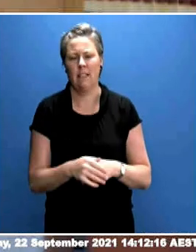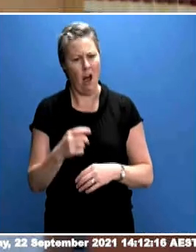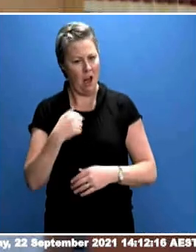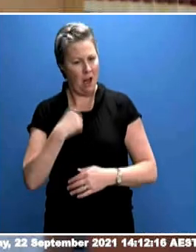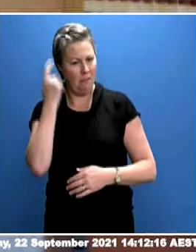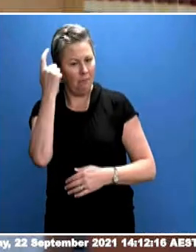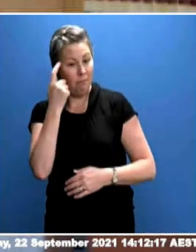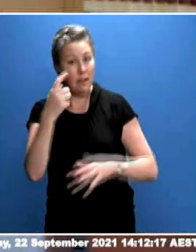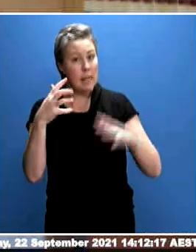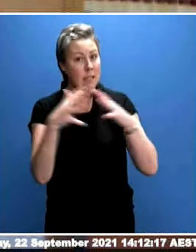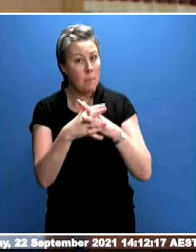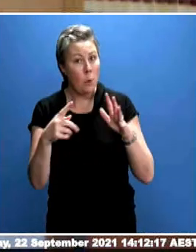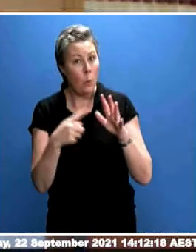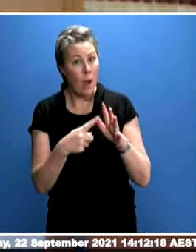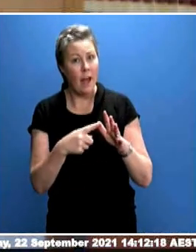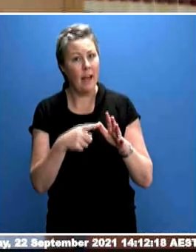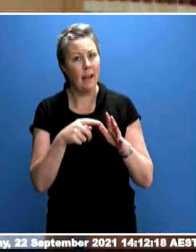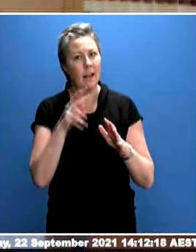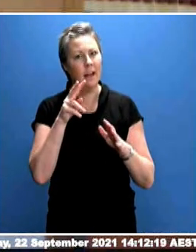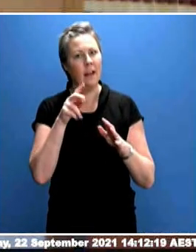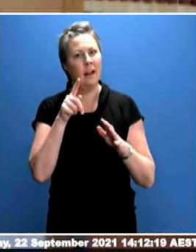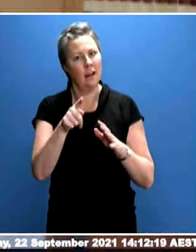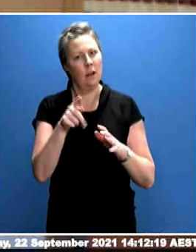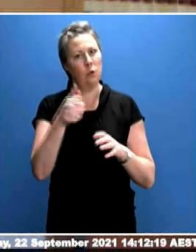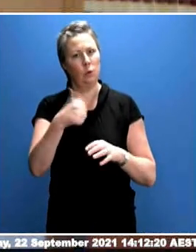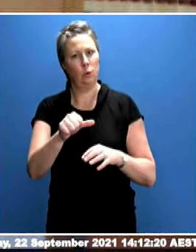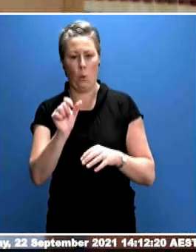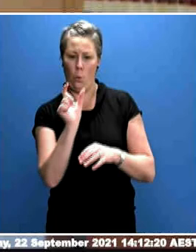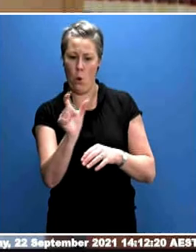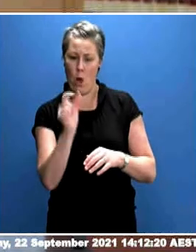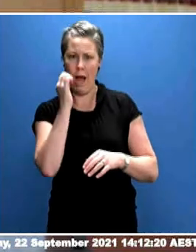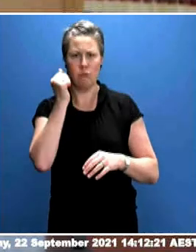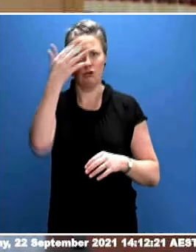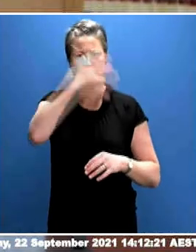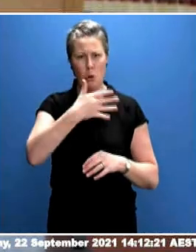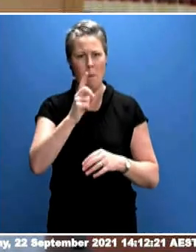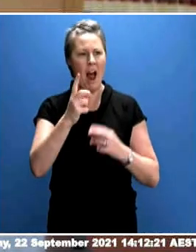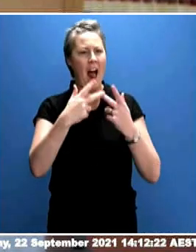Australia the preferred term seems to be "Aboriginal" whereas elsewhere it's First Nations, is there any particular reason for that?